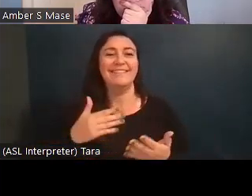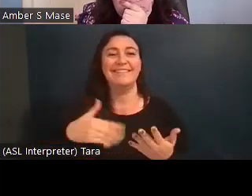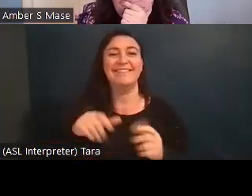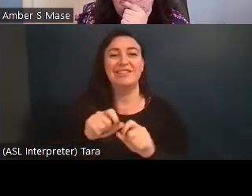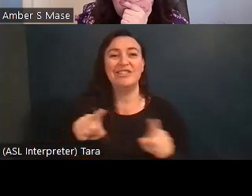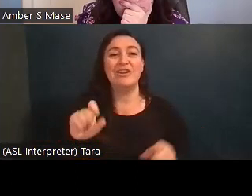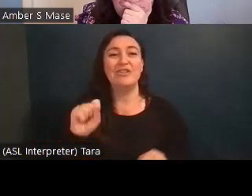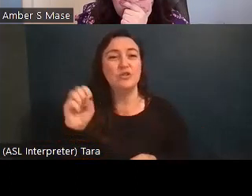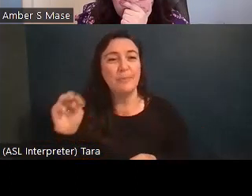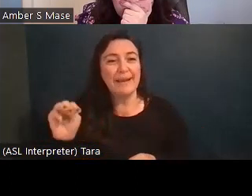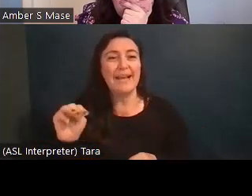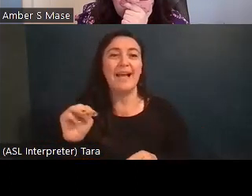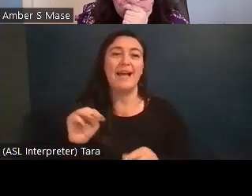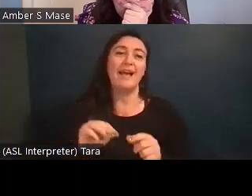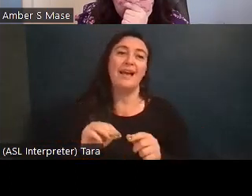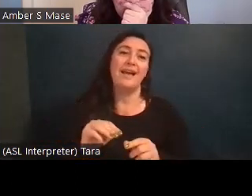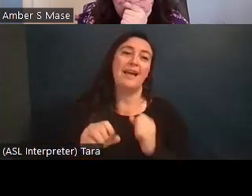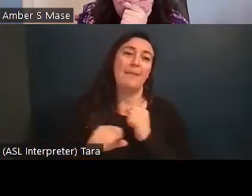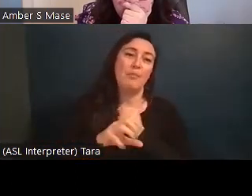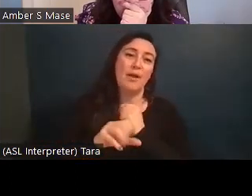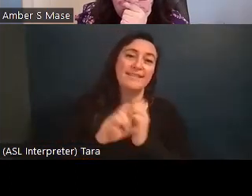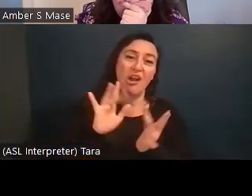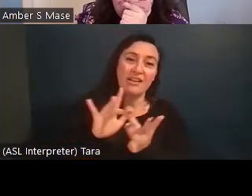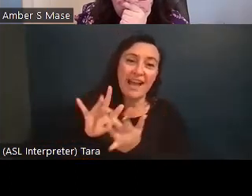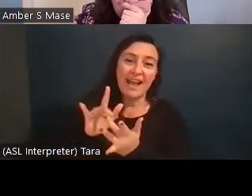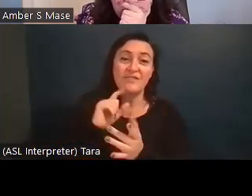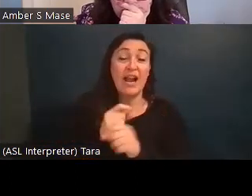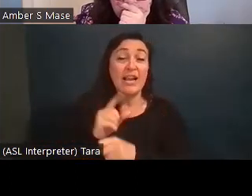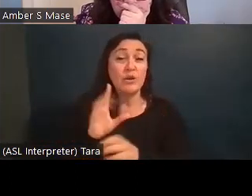for annual meetings to be able to share and celebrate some of